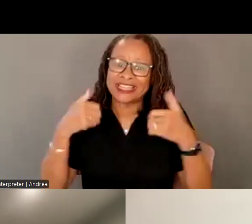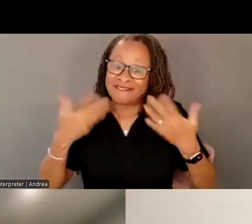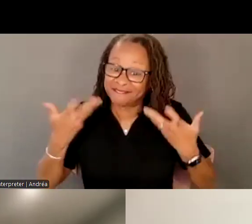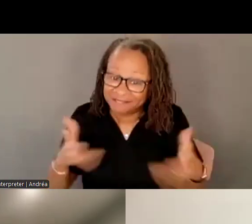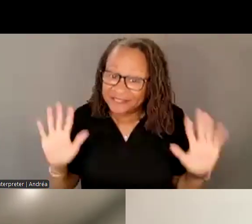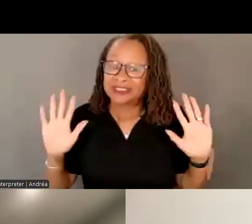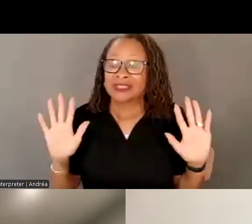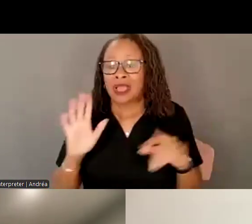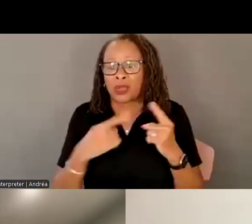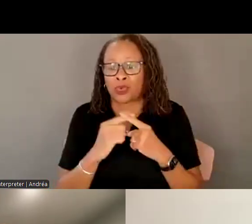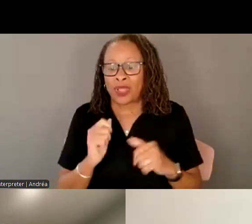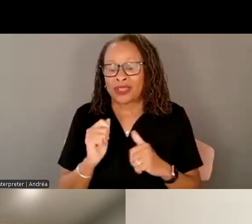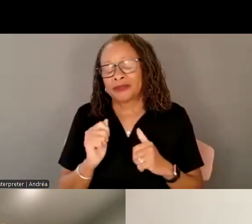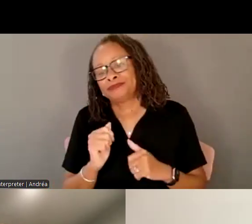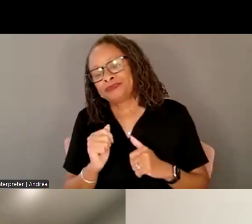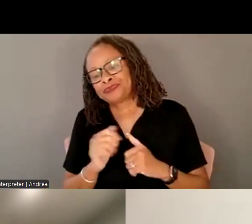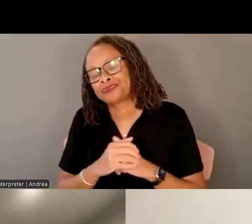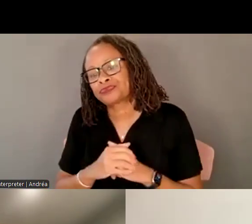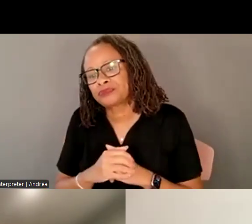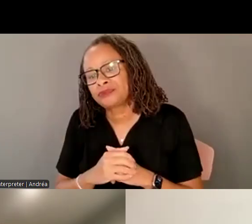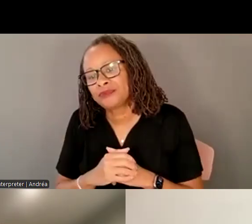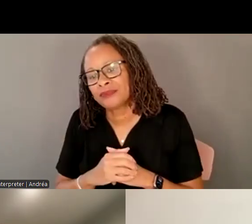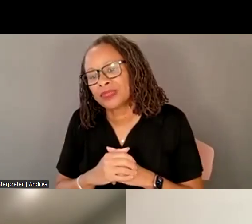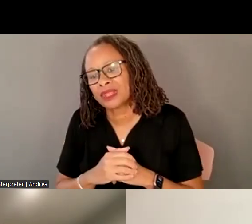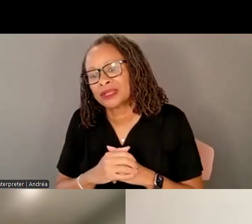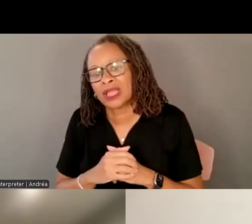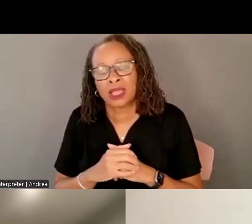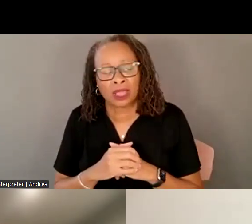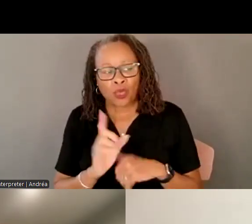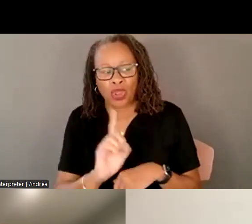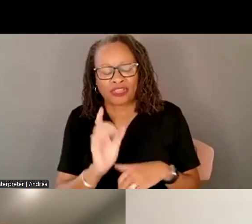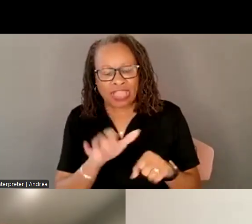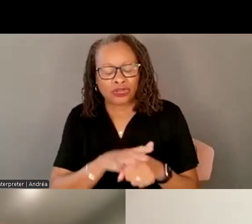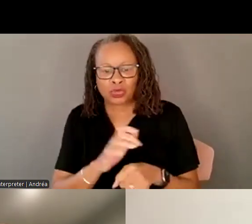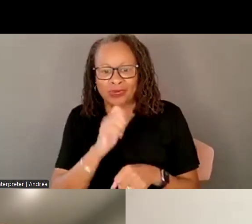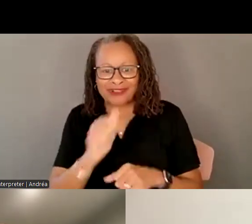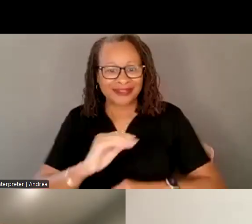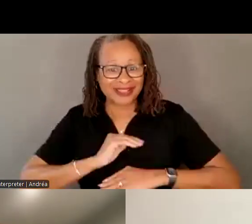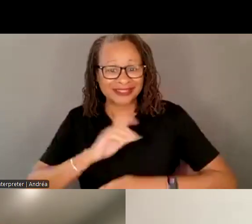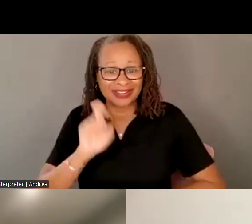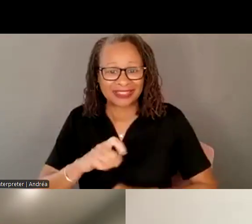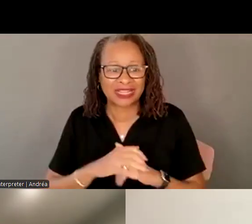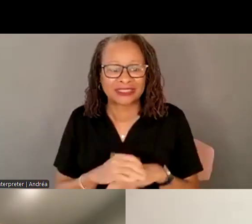when are those, where are the unmet needs, and then to look at it in terms of task-based,